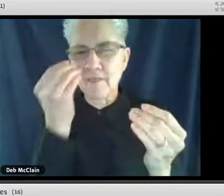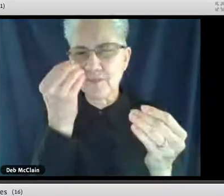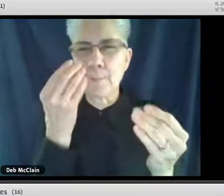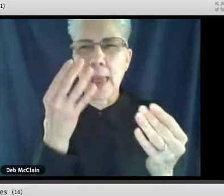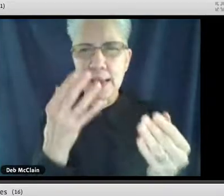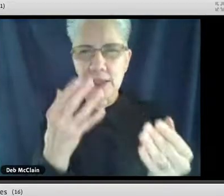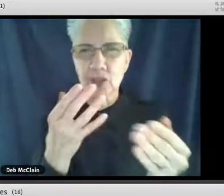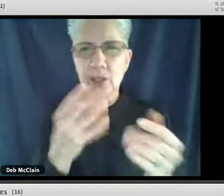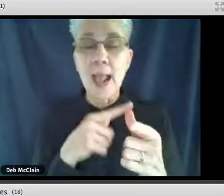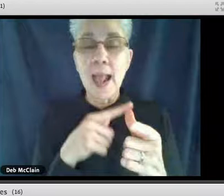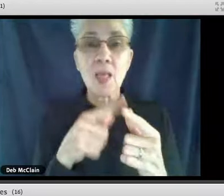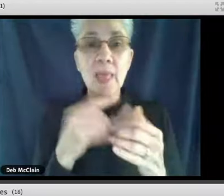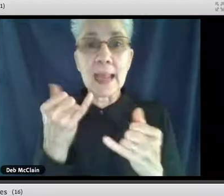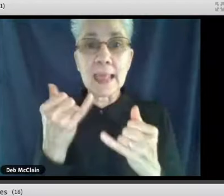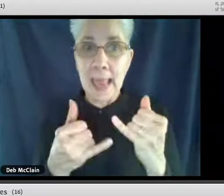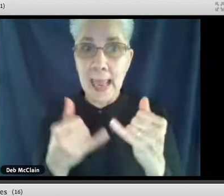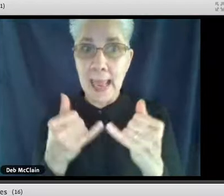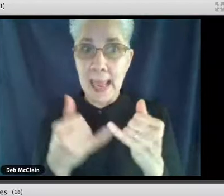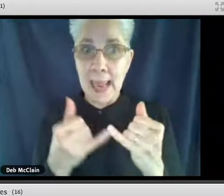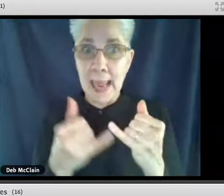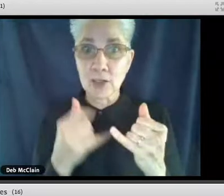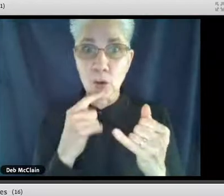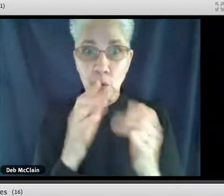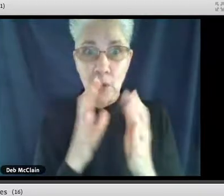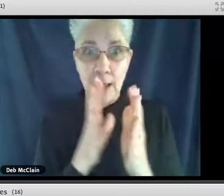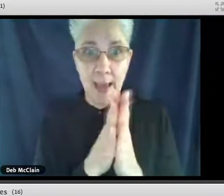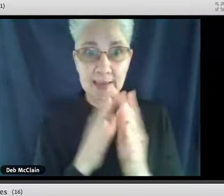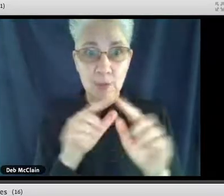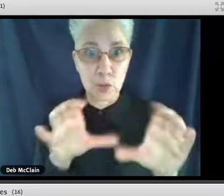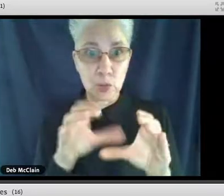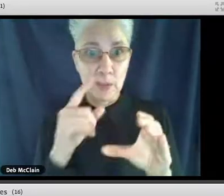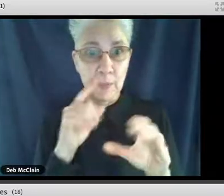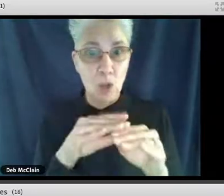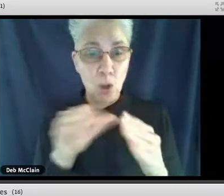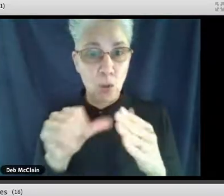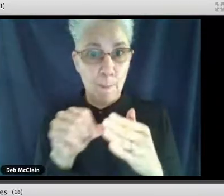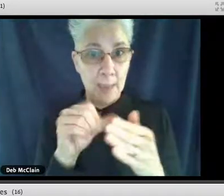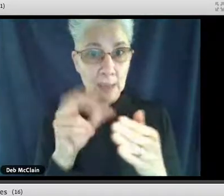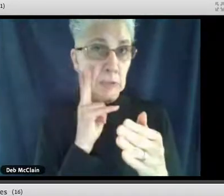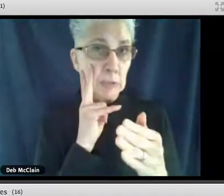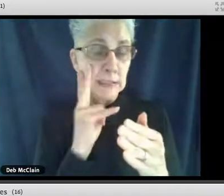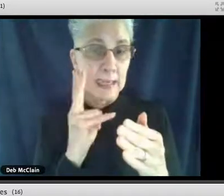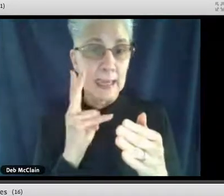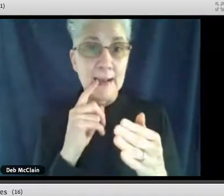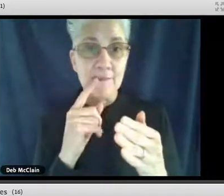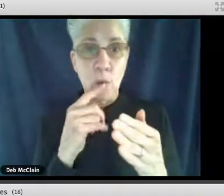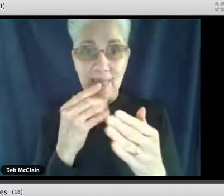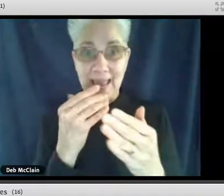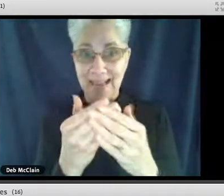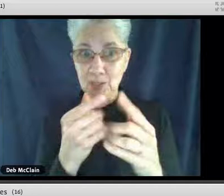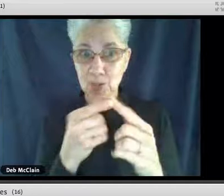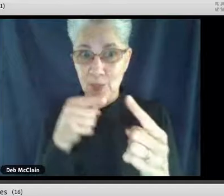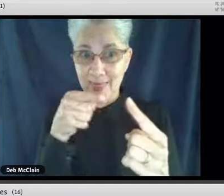And then at the end, are you going to ask them to do something on your page to see if once they do the test